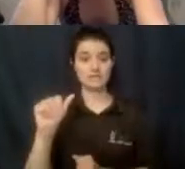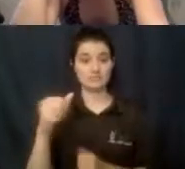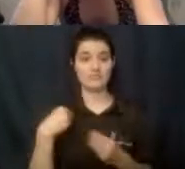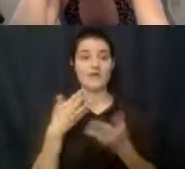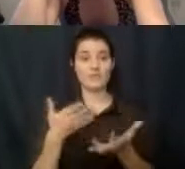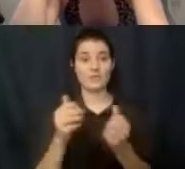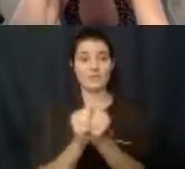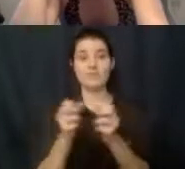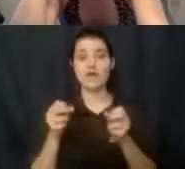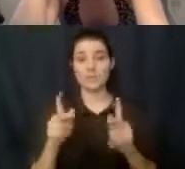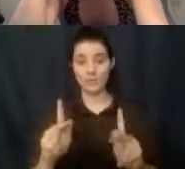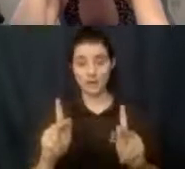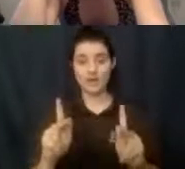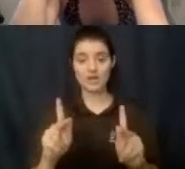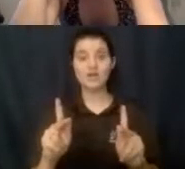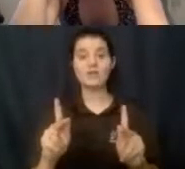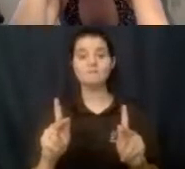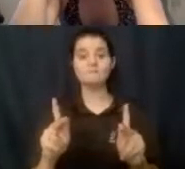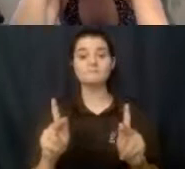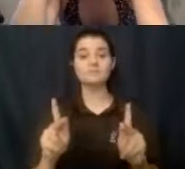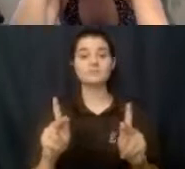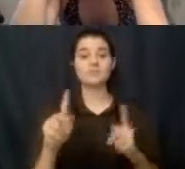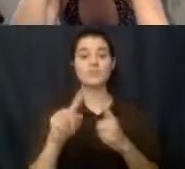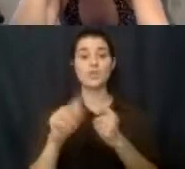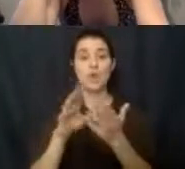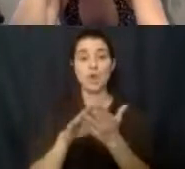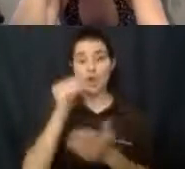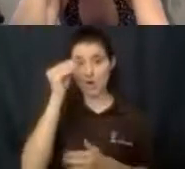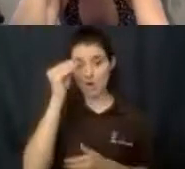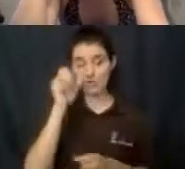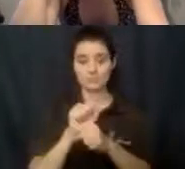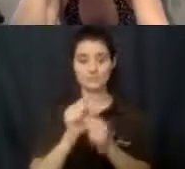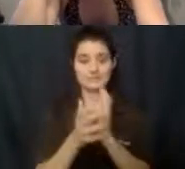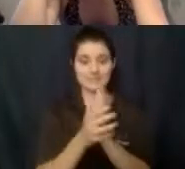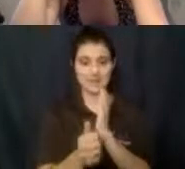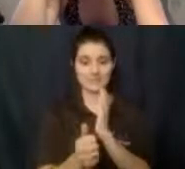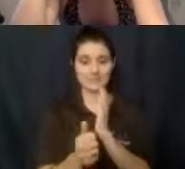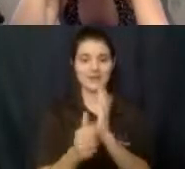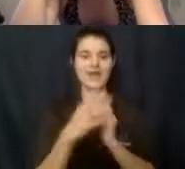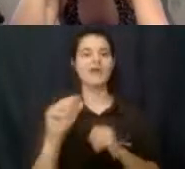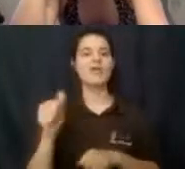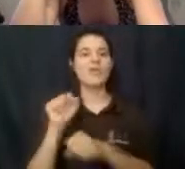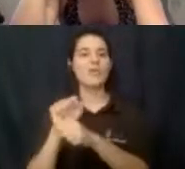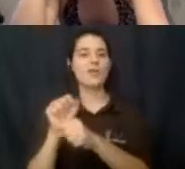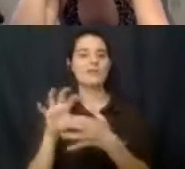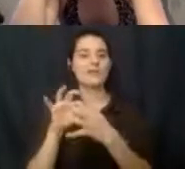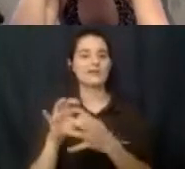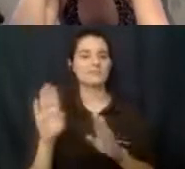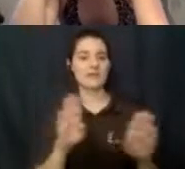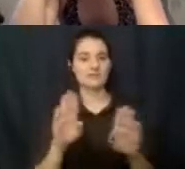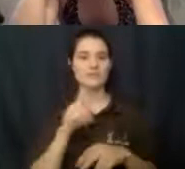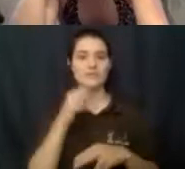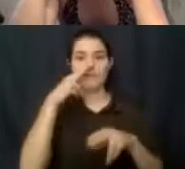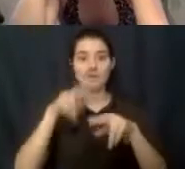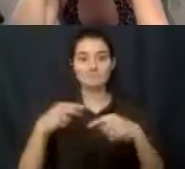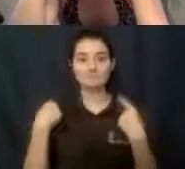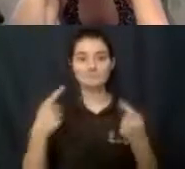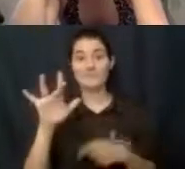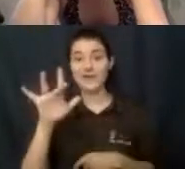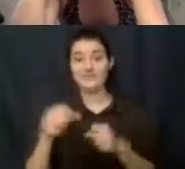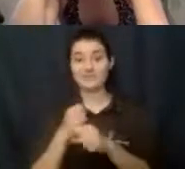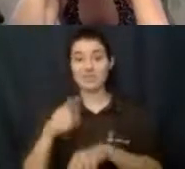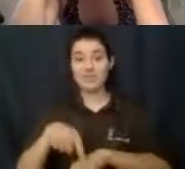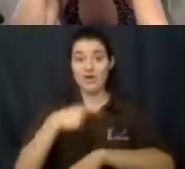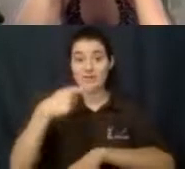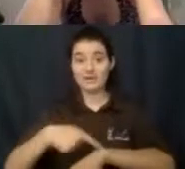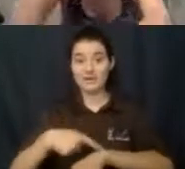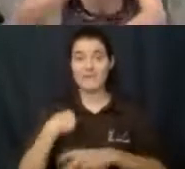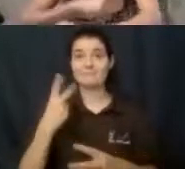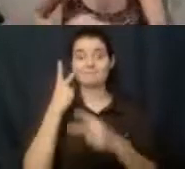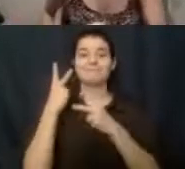providing opportunities to learn employment skills and other job related behavior. It has been fun 25 years for me.